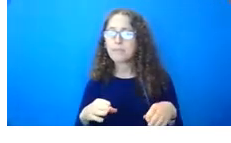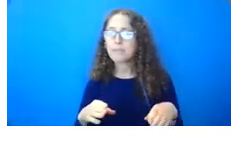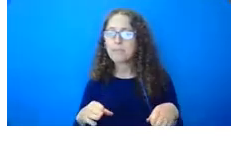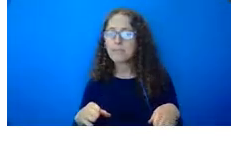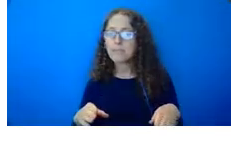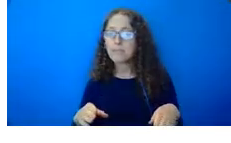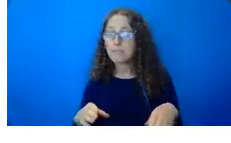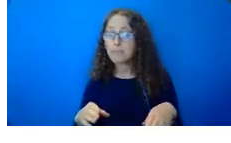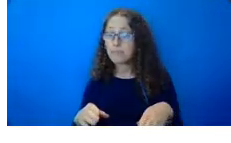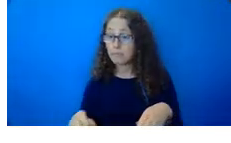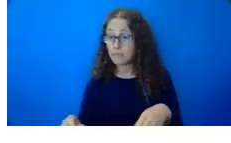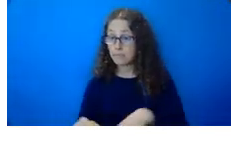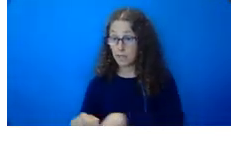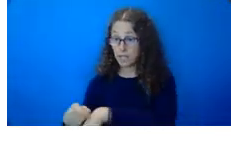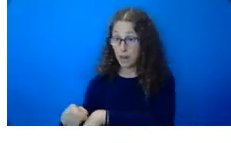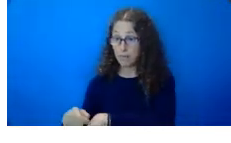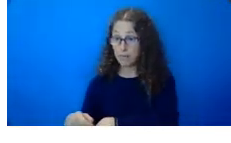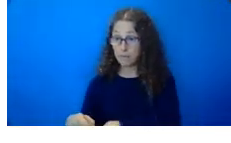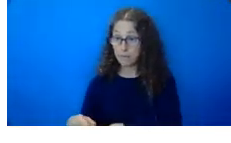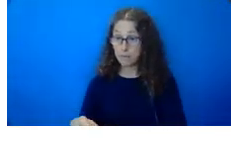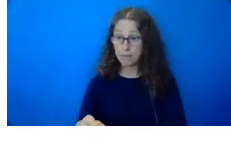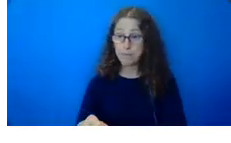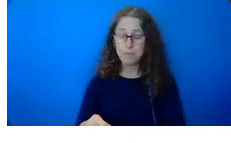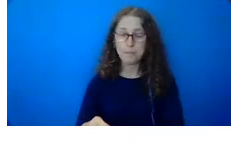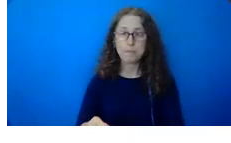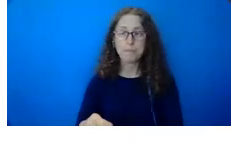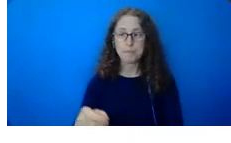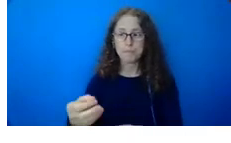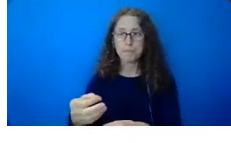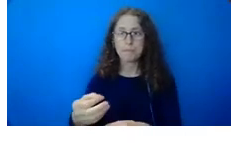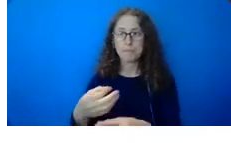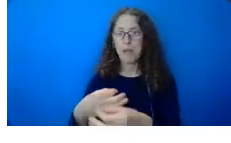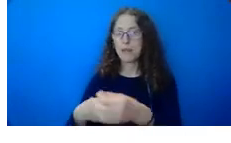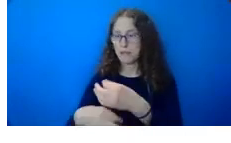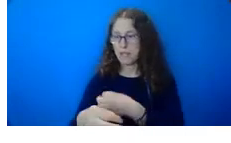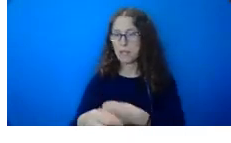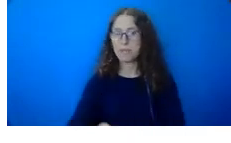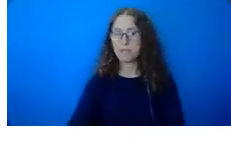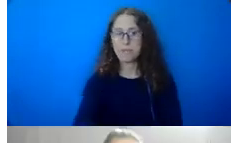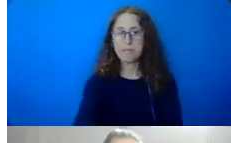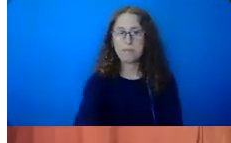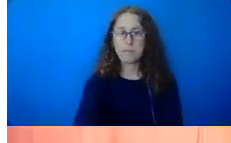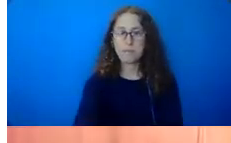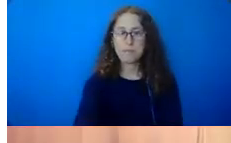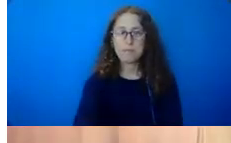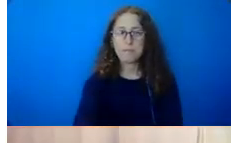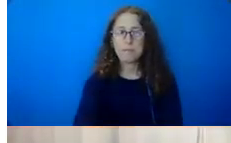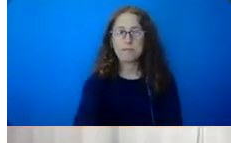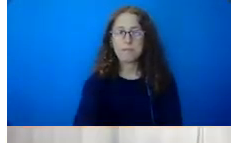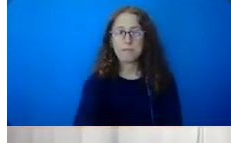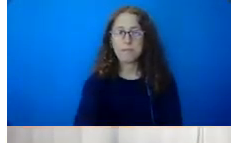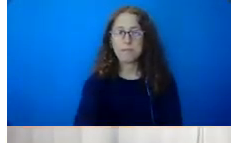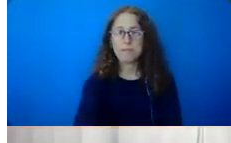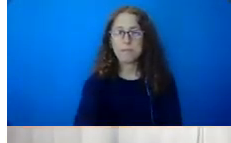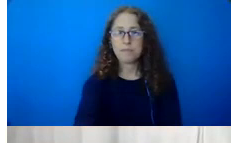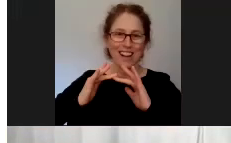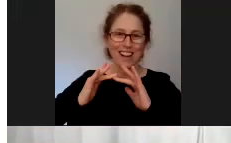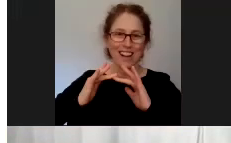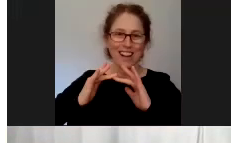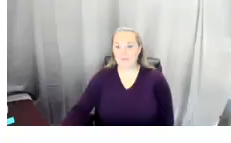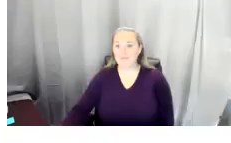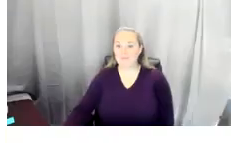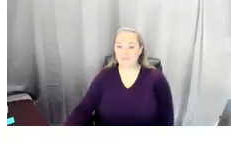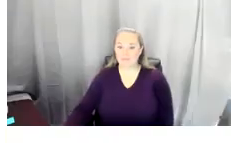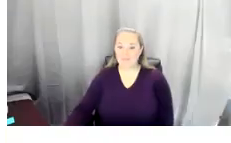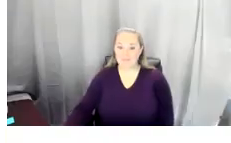TO UNMUTE YOURSELF